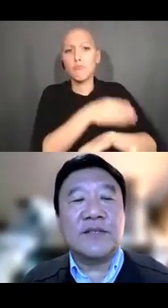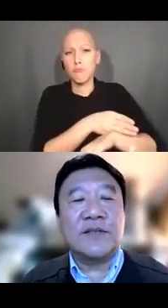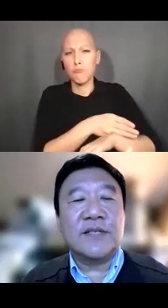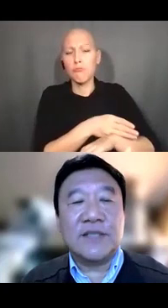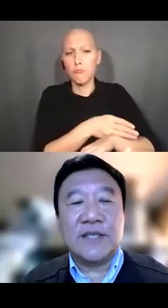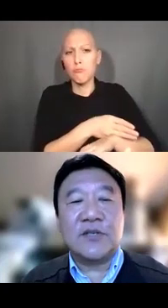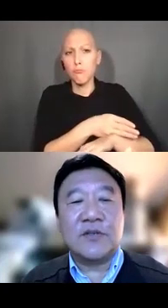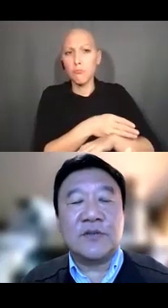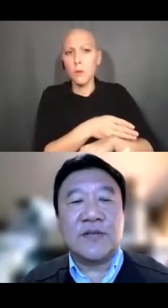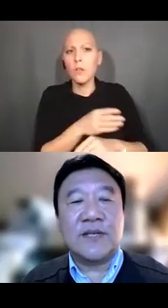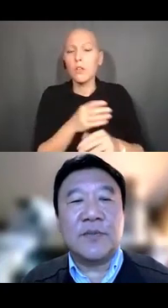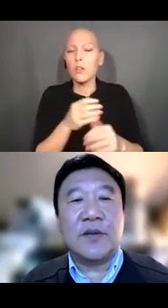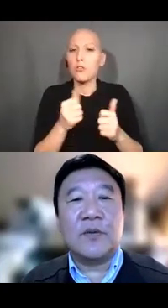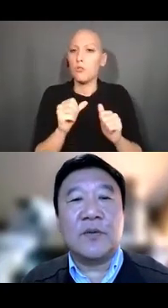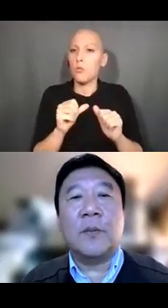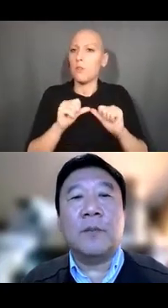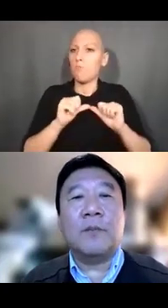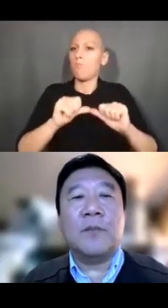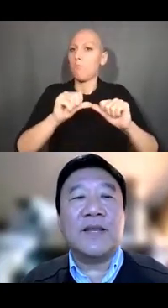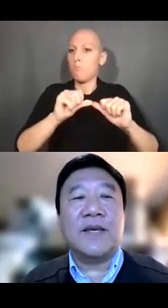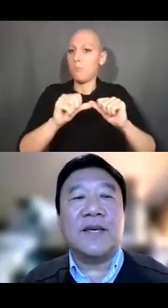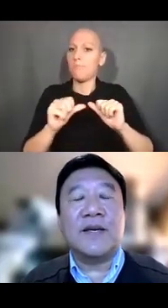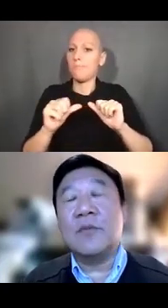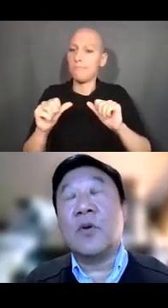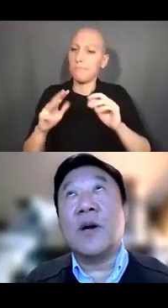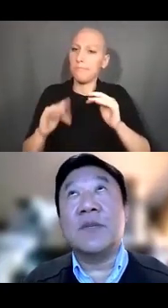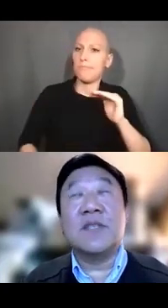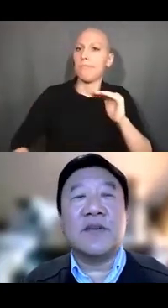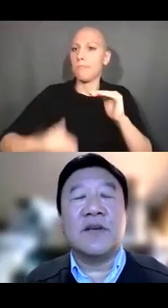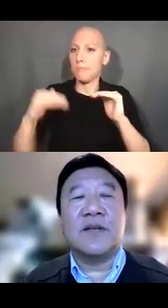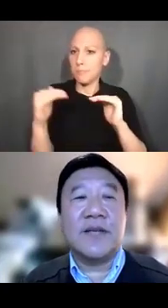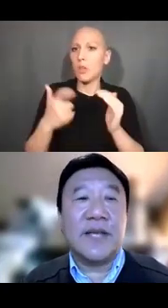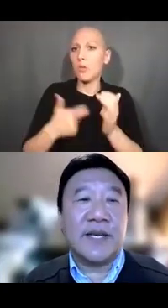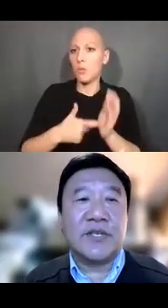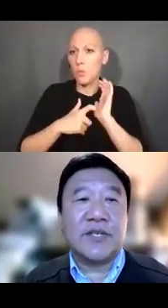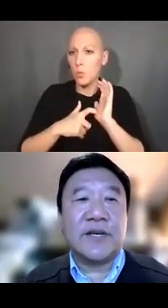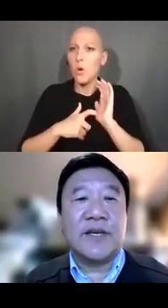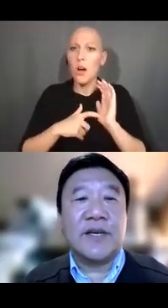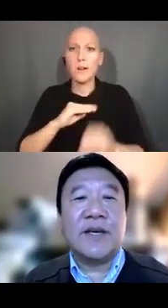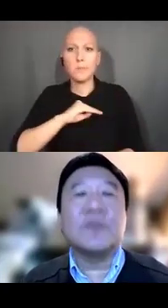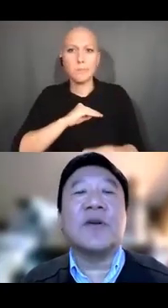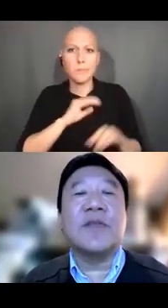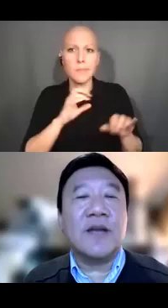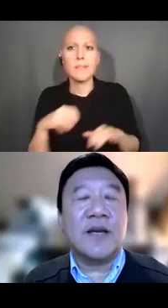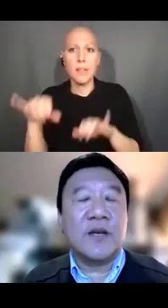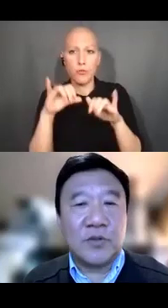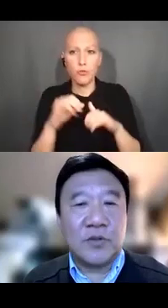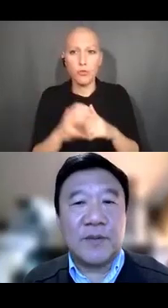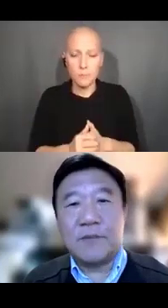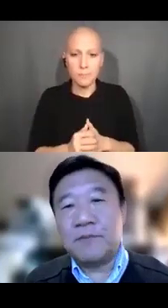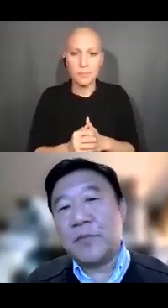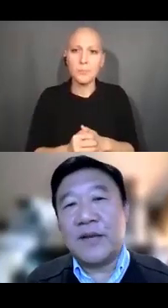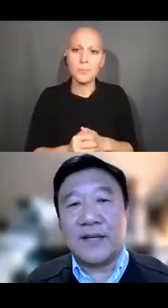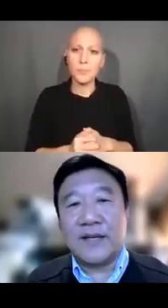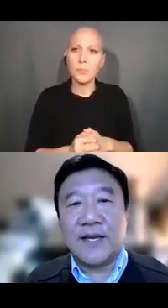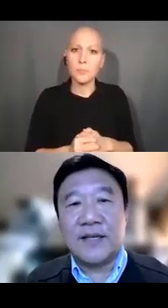to continue to meet the requirements of the Holdren Memo. Next slide.